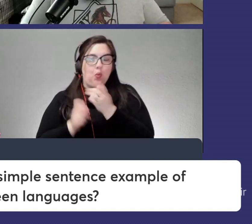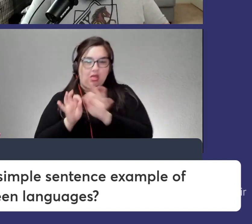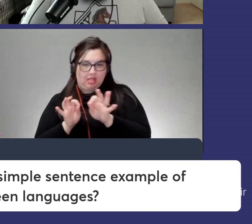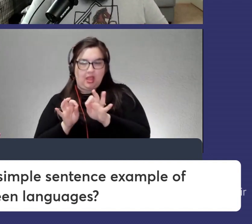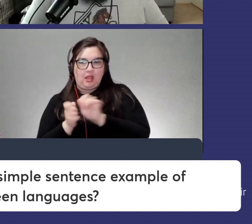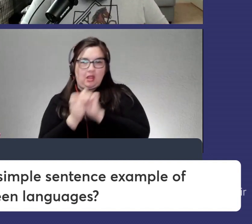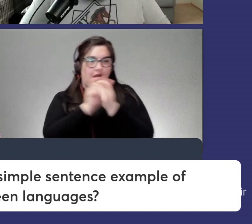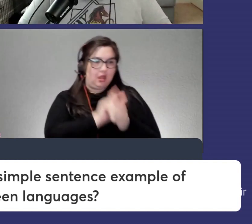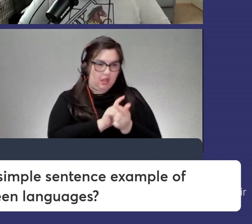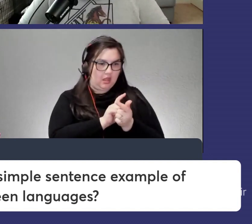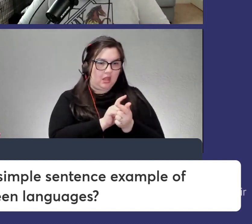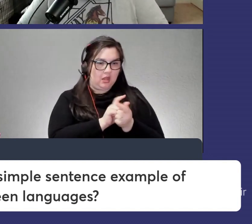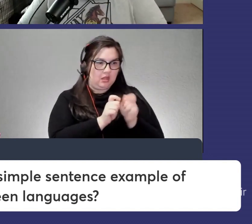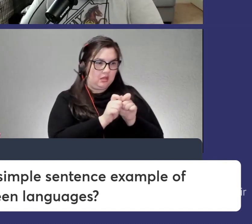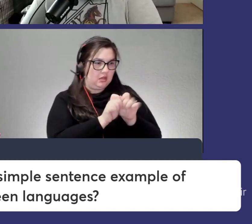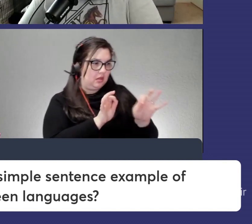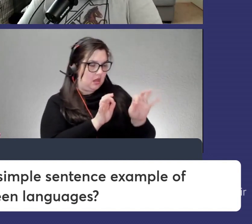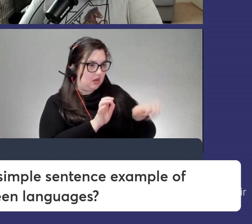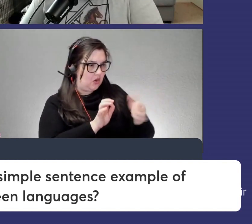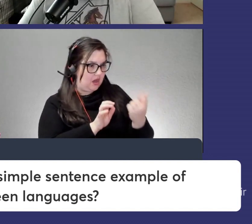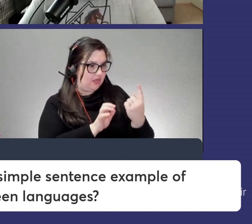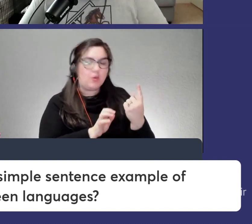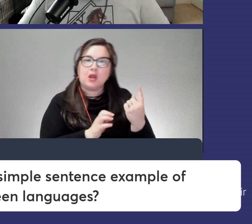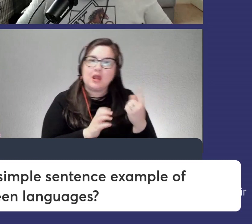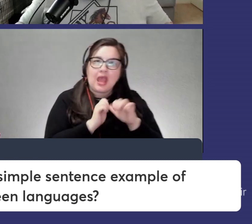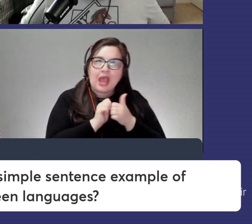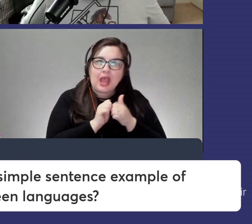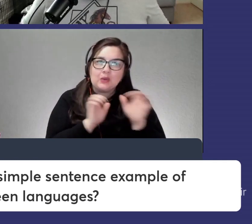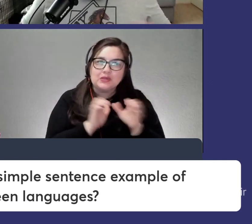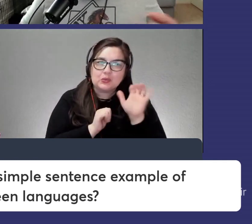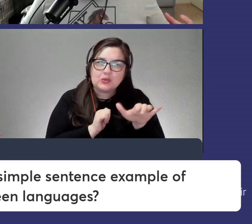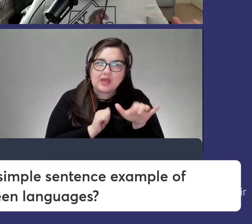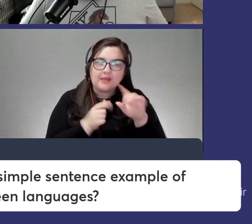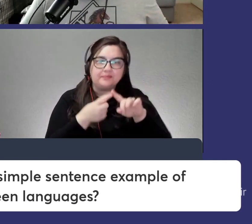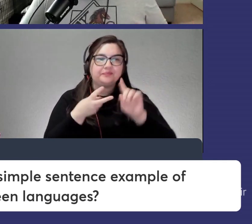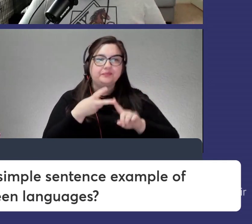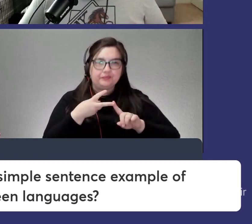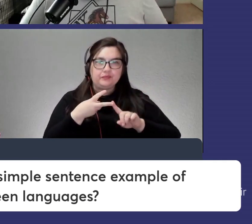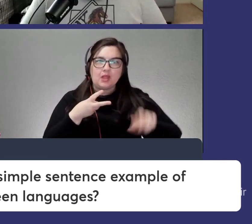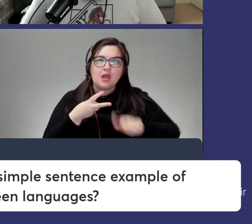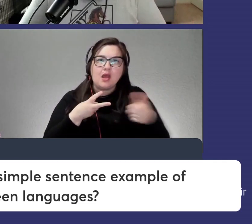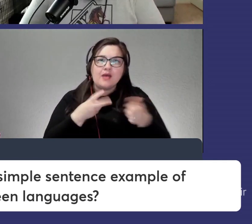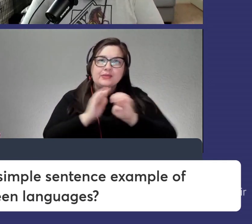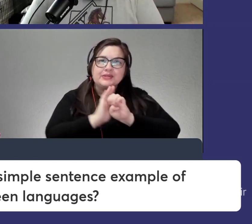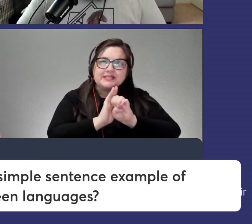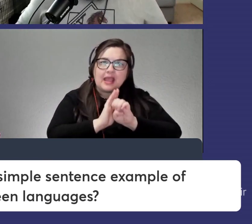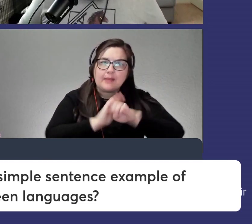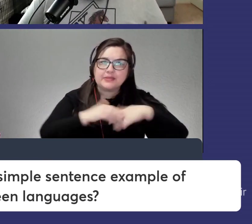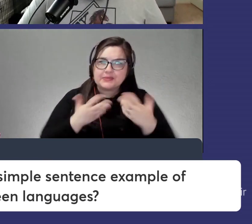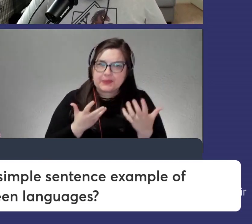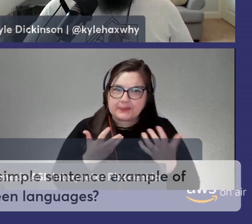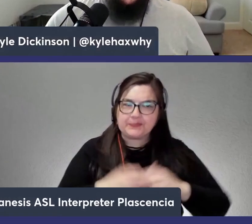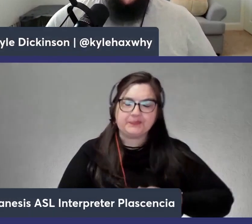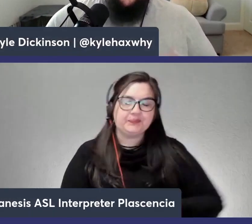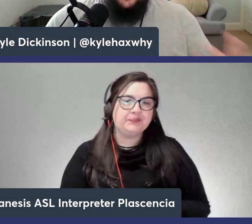from that translation to another language? And then we also have some other examples of some folks